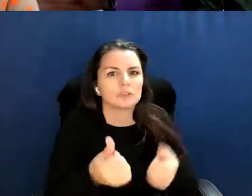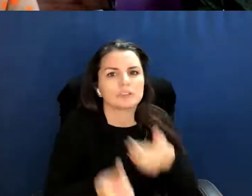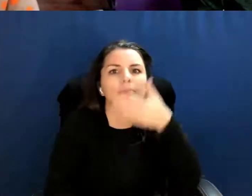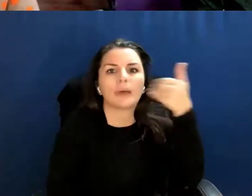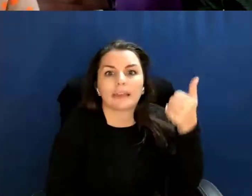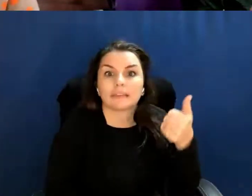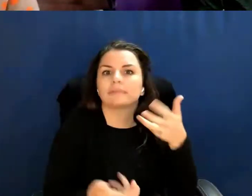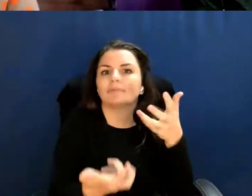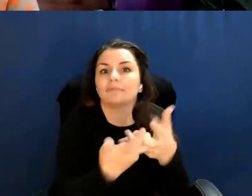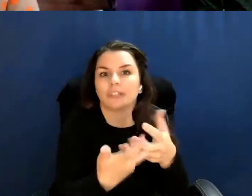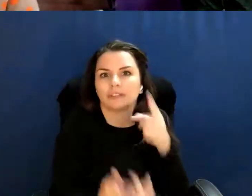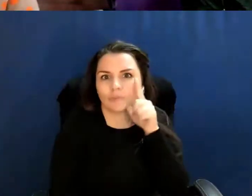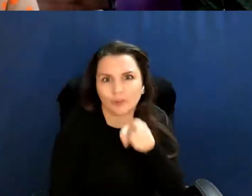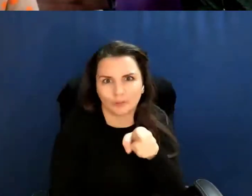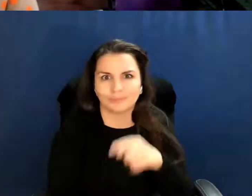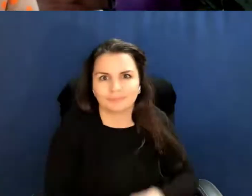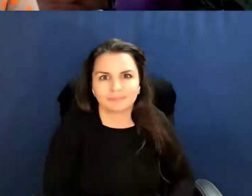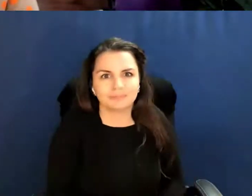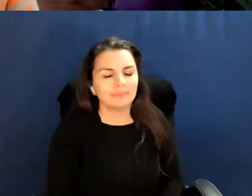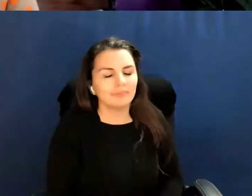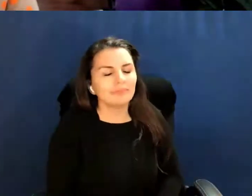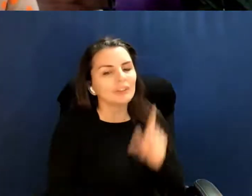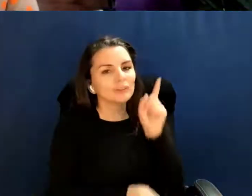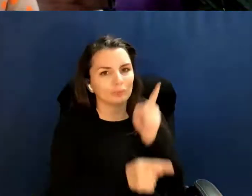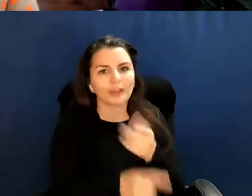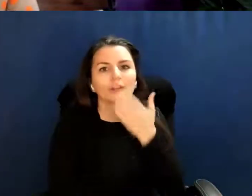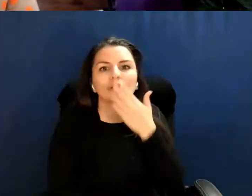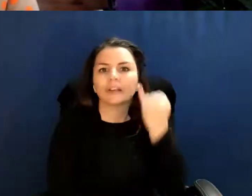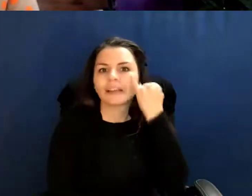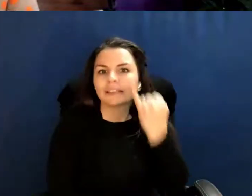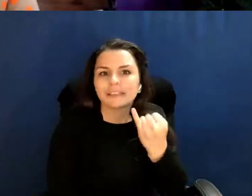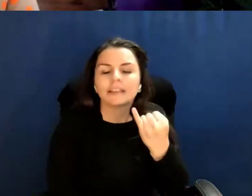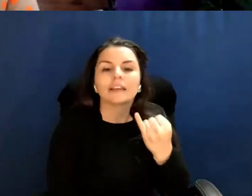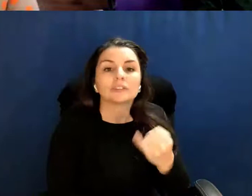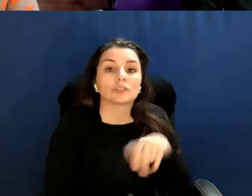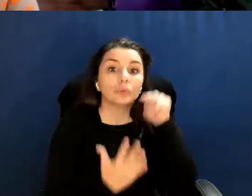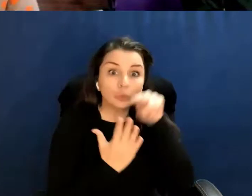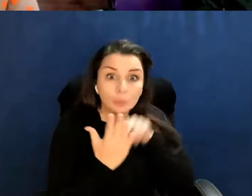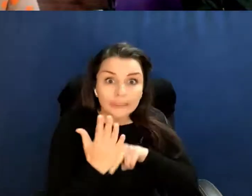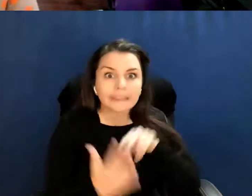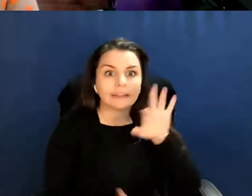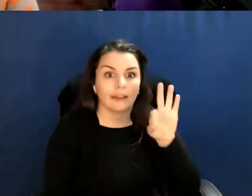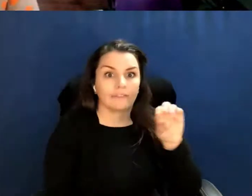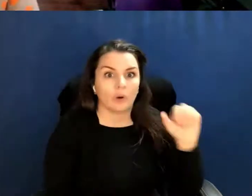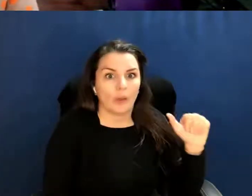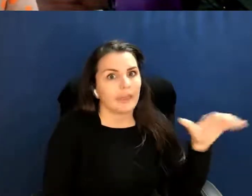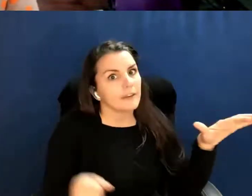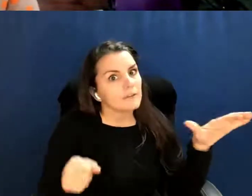It's always great advice to go to that Funding Opportunity Announcement, read it top to bottom once through really good.